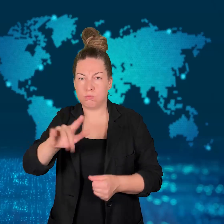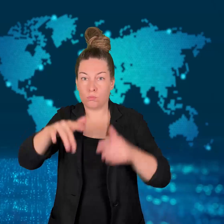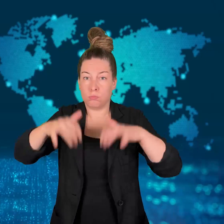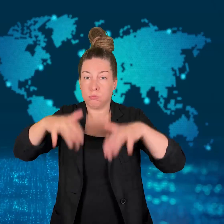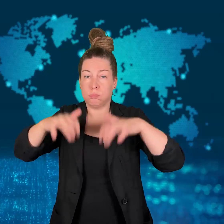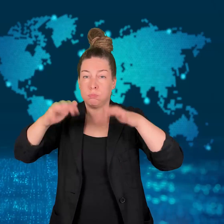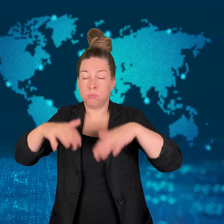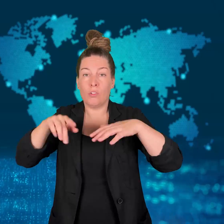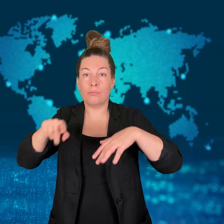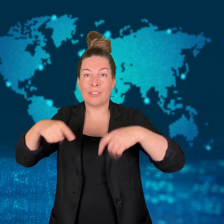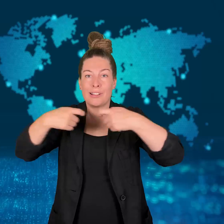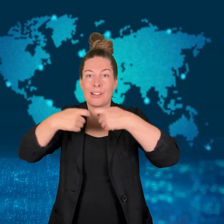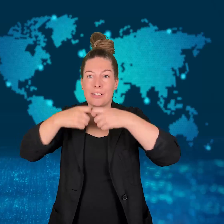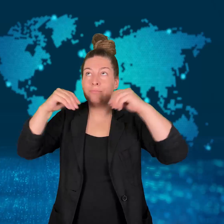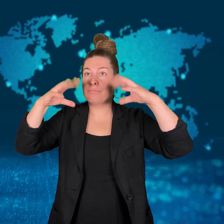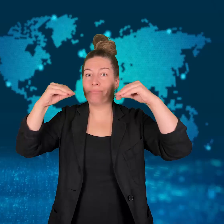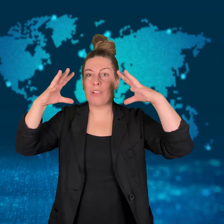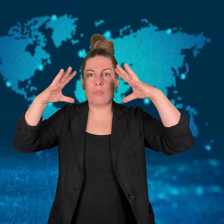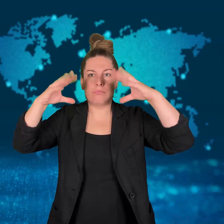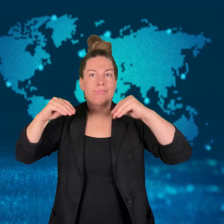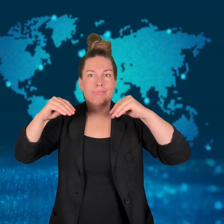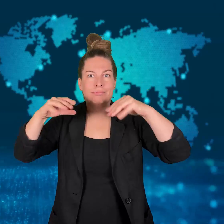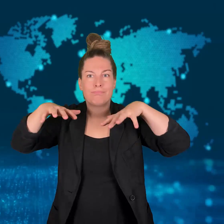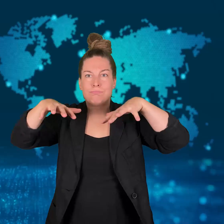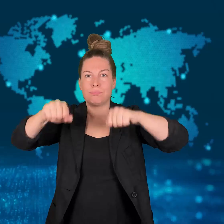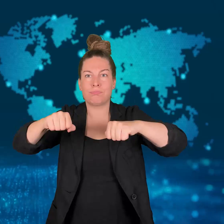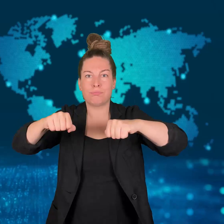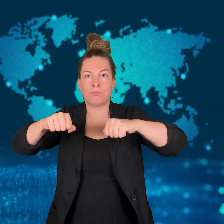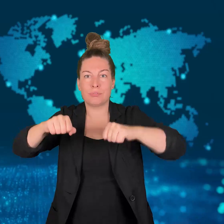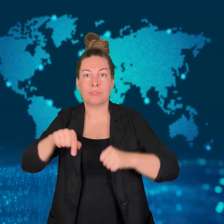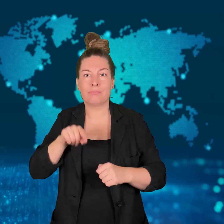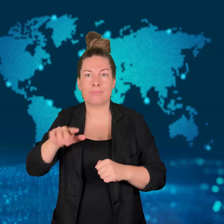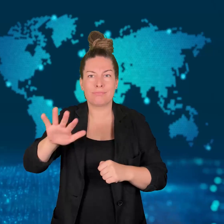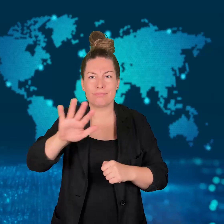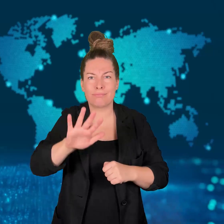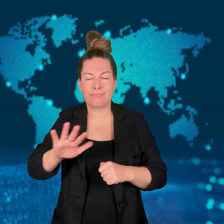and several rivers are dangerously high.